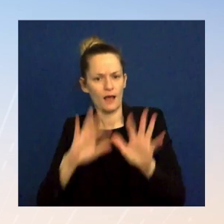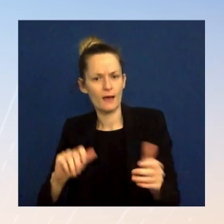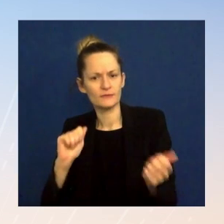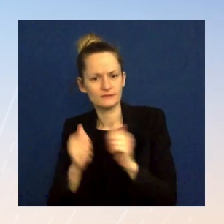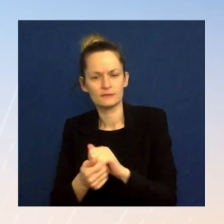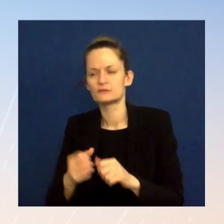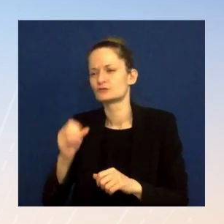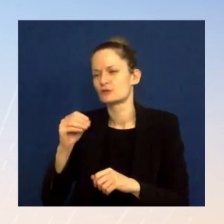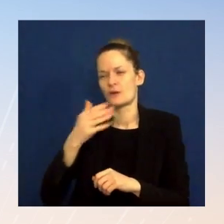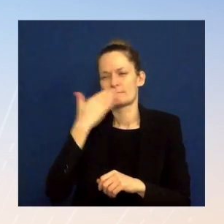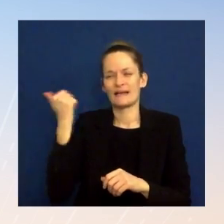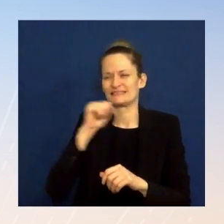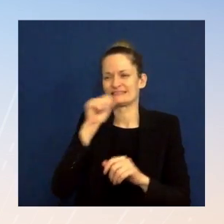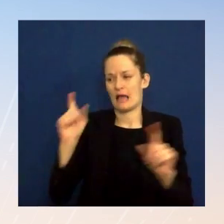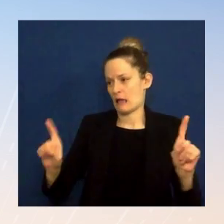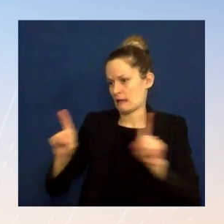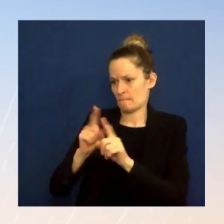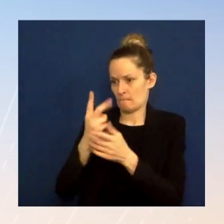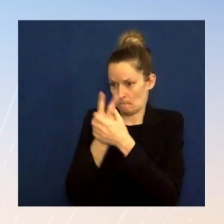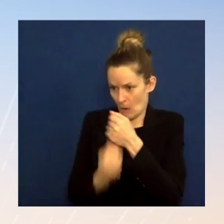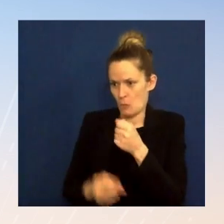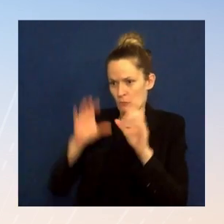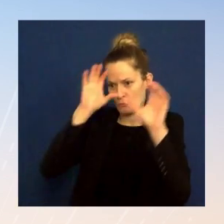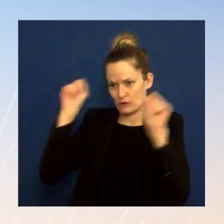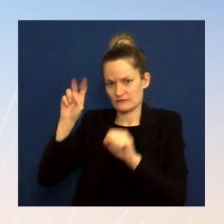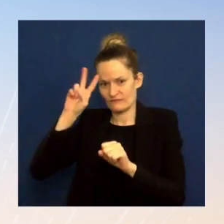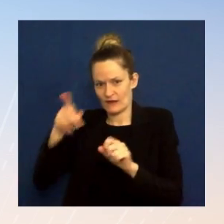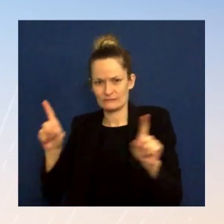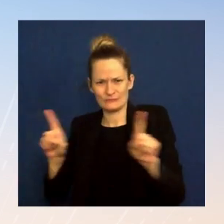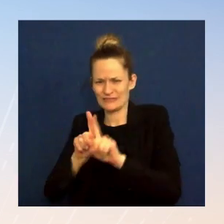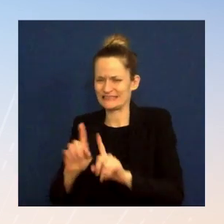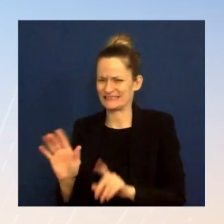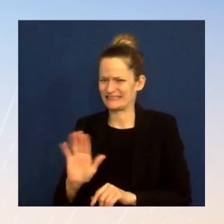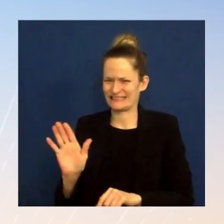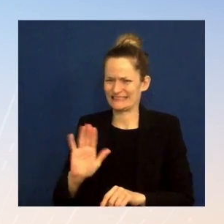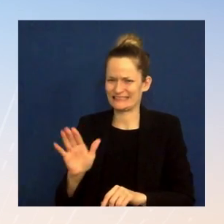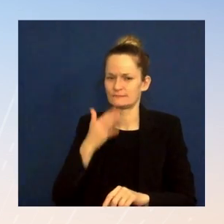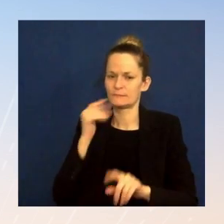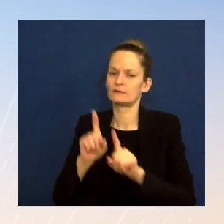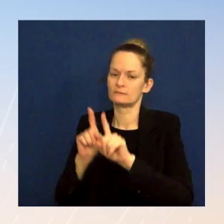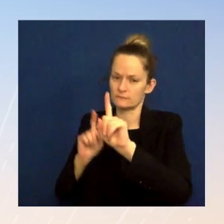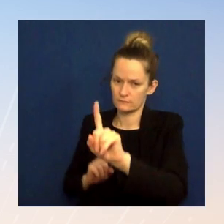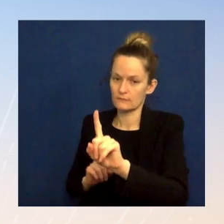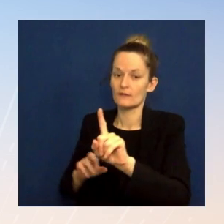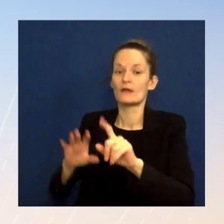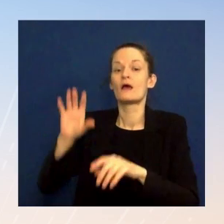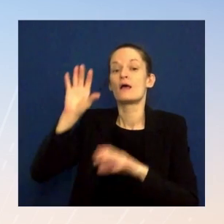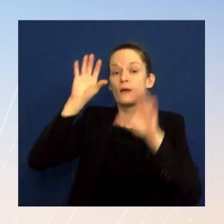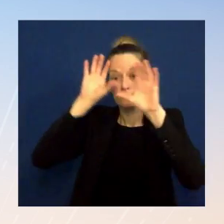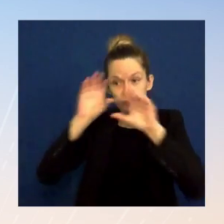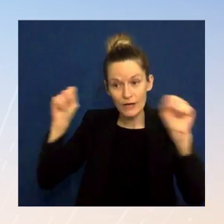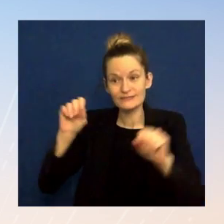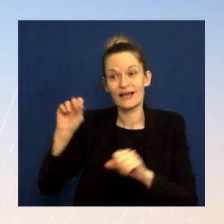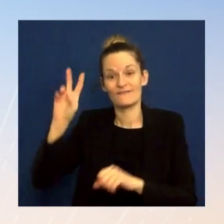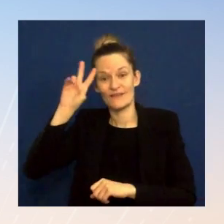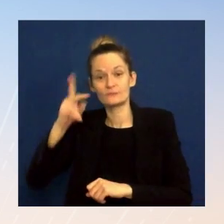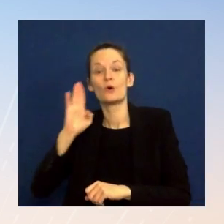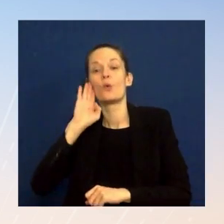will be traveling to France soon, as well, on her own diplomatic trip. The Press: And last question from me, on the economy. I don't know if you saw the New York Times this morning about -- the cost of Thanksgiving